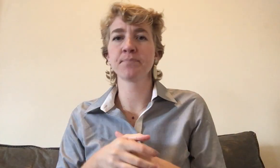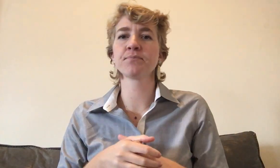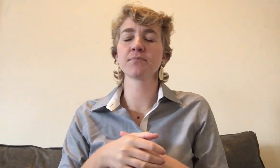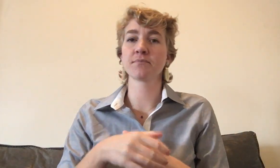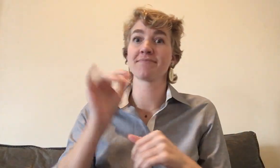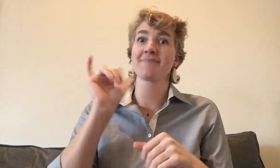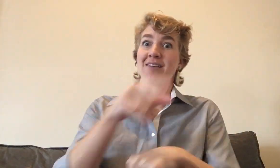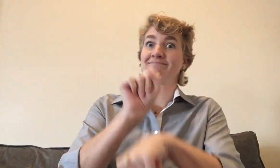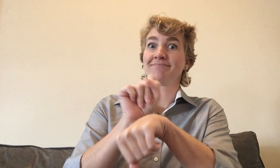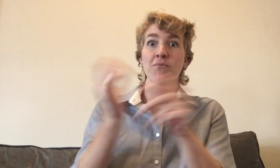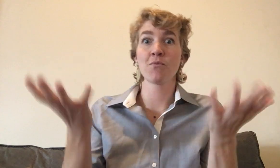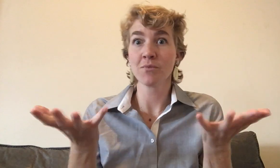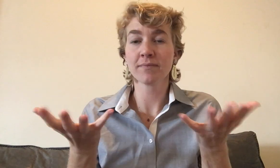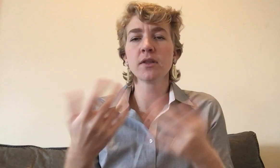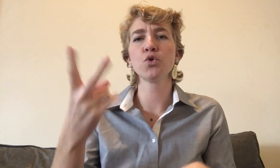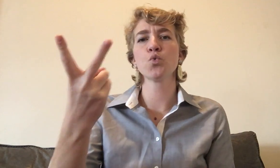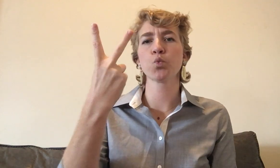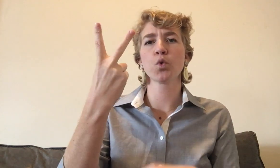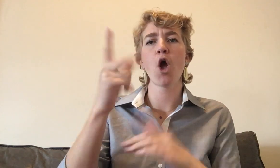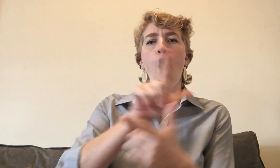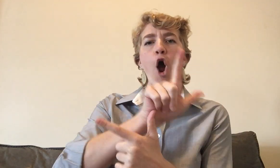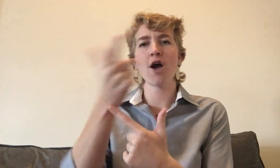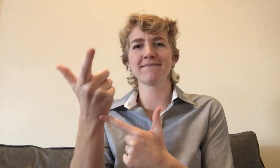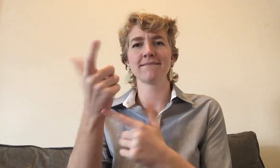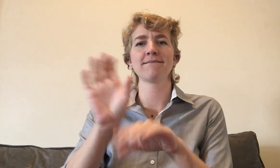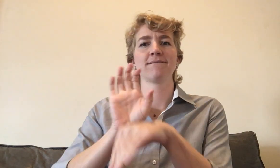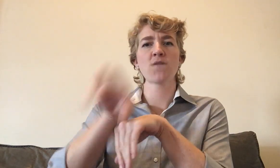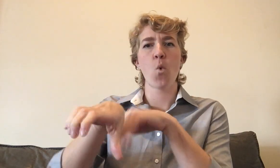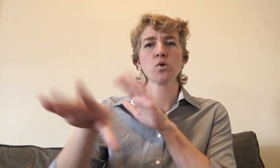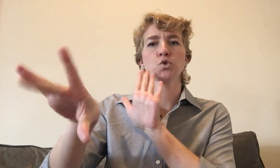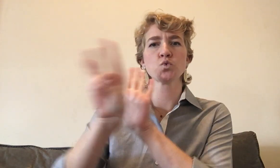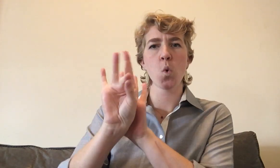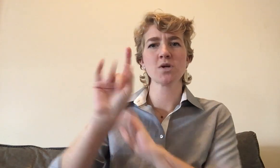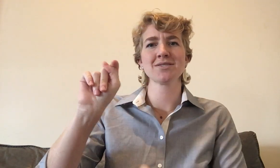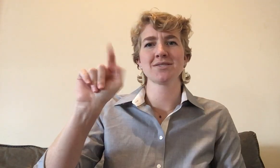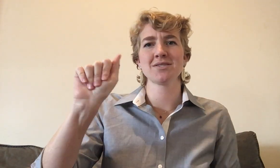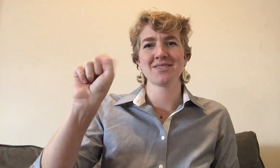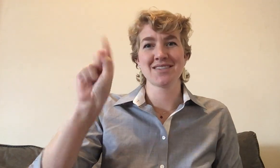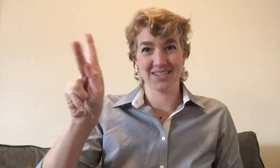The task was a two-alternative forced choice task,